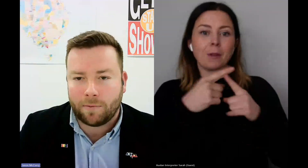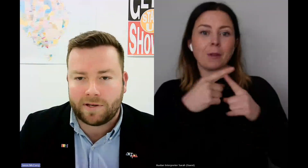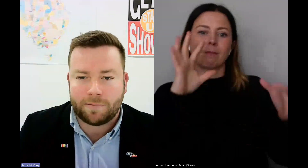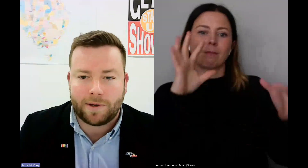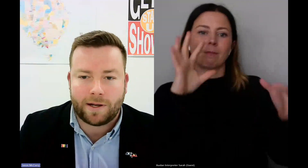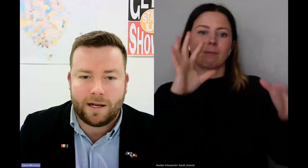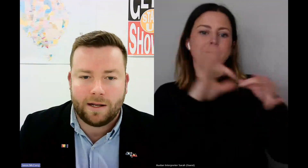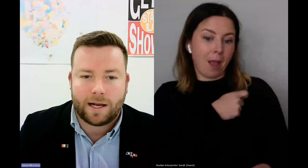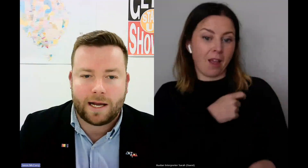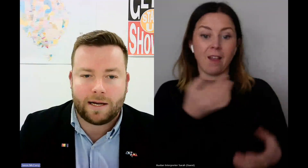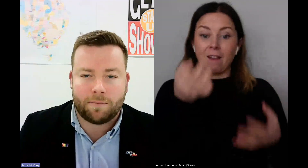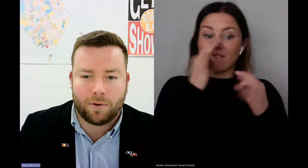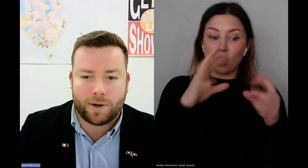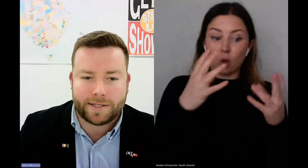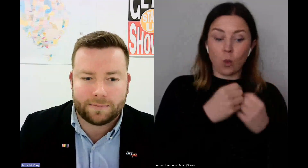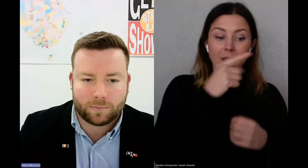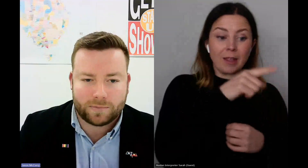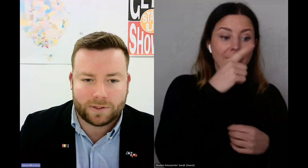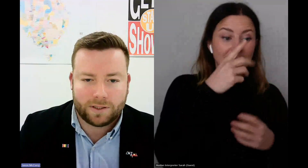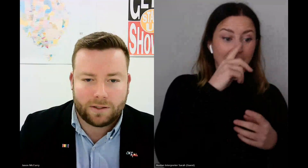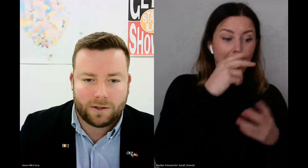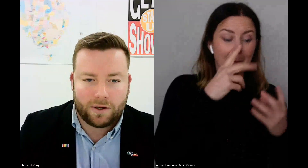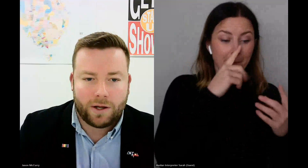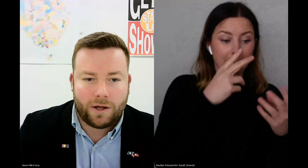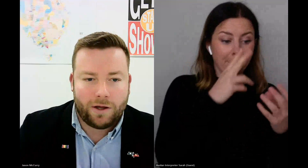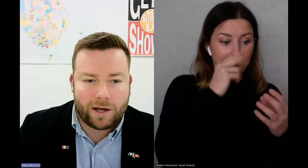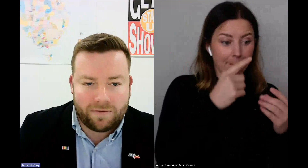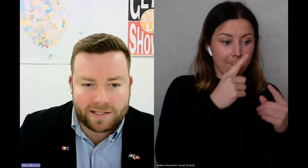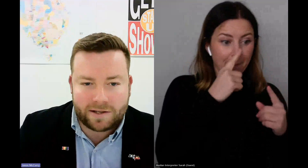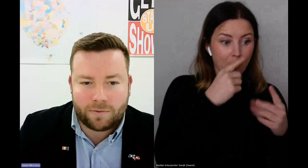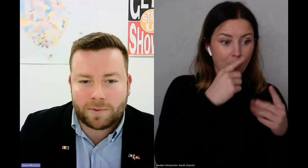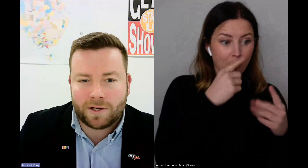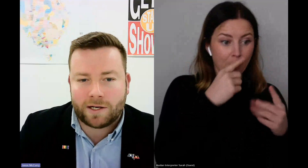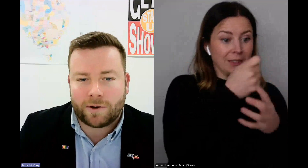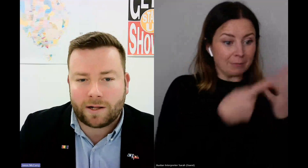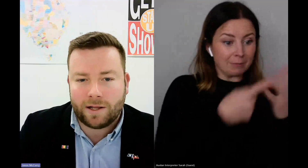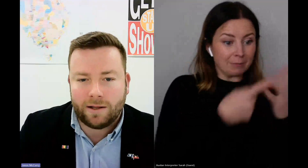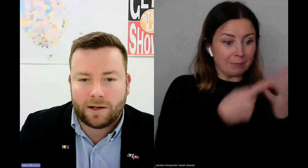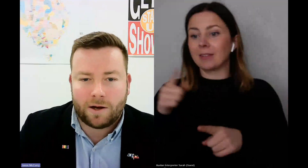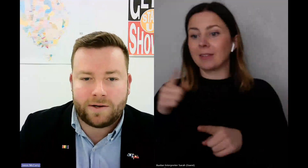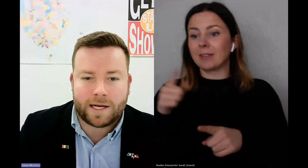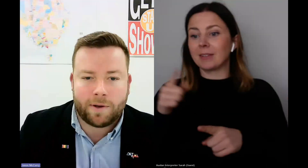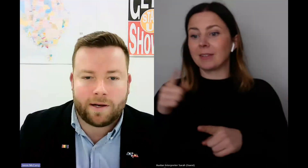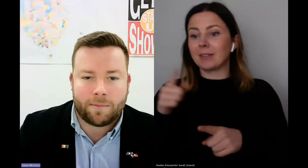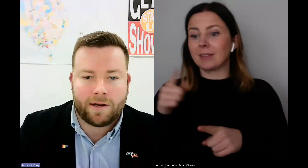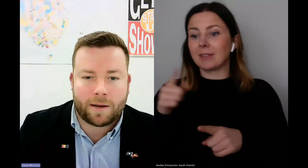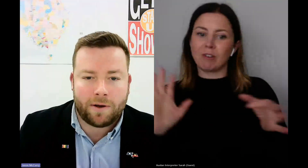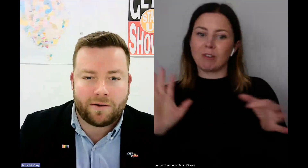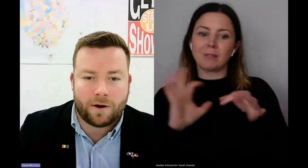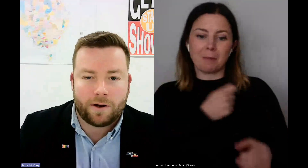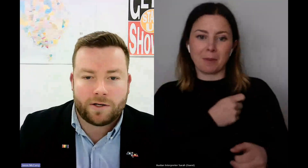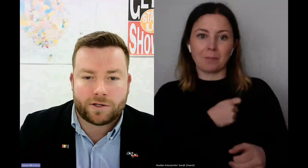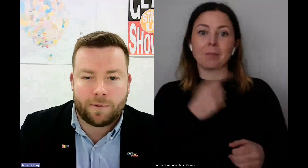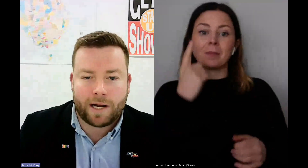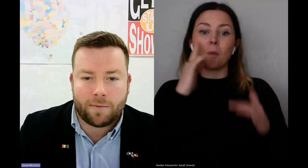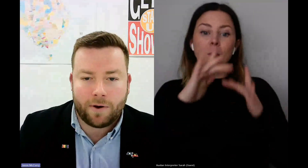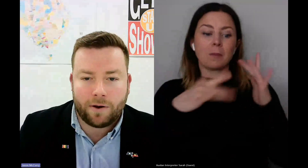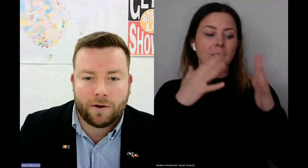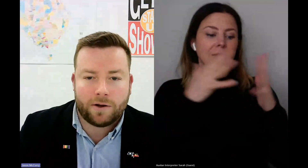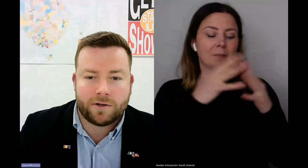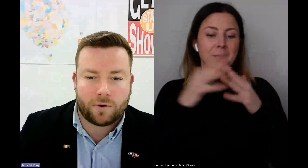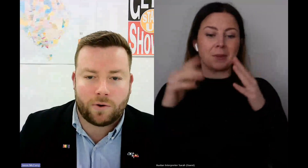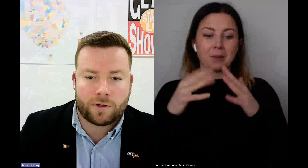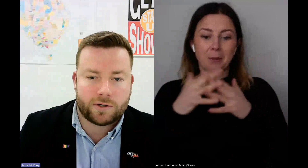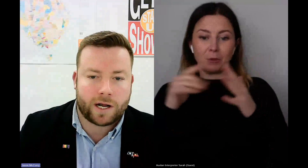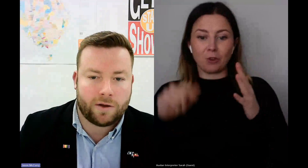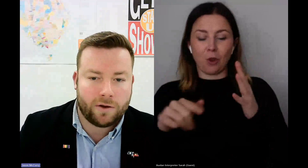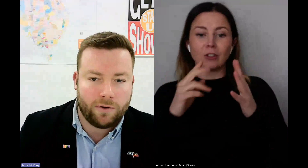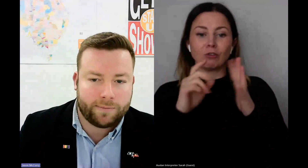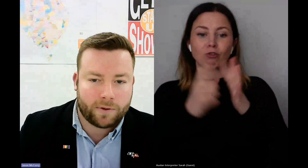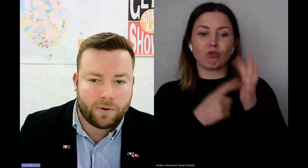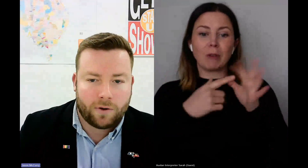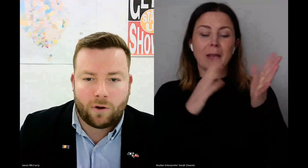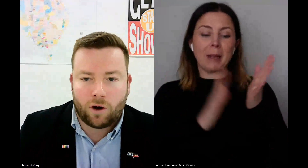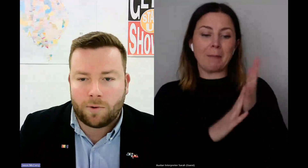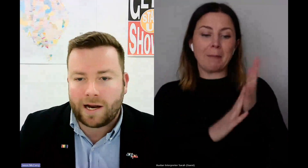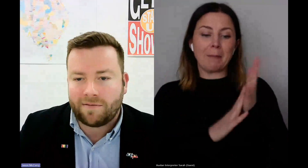people with disability and employers. You can visit the website directly on www.dreamnetwork.org.au or by